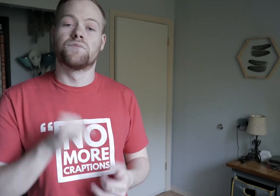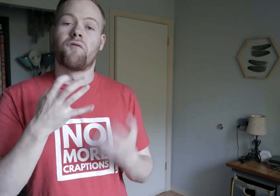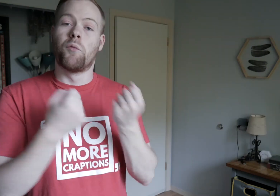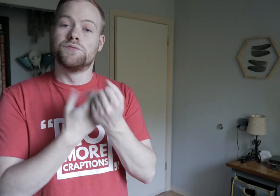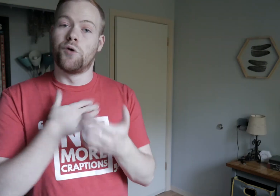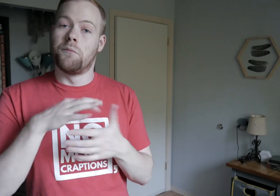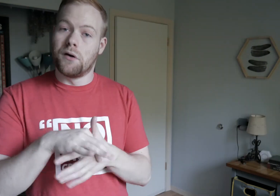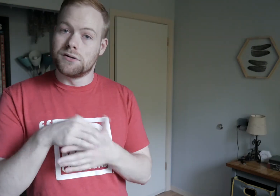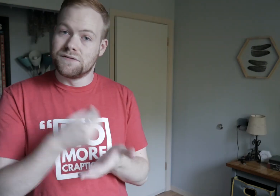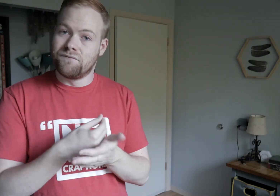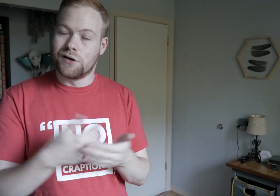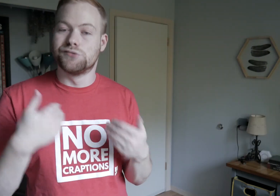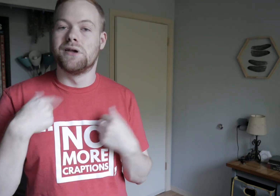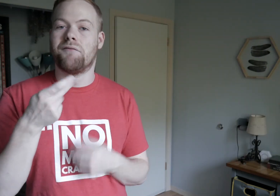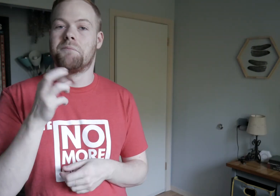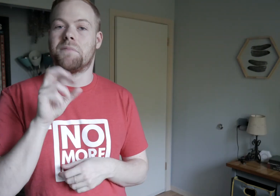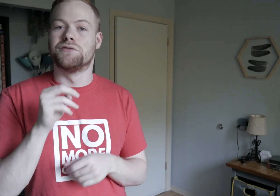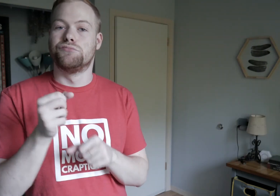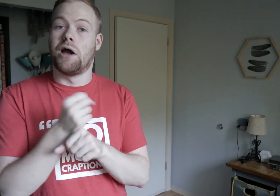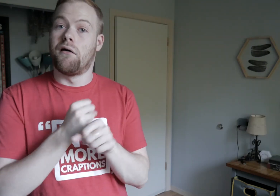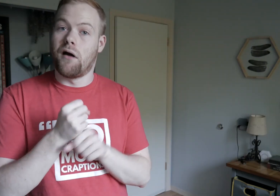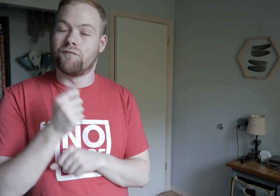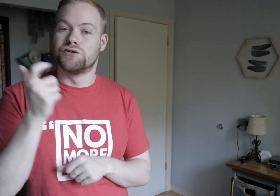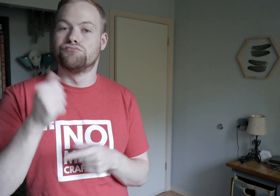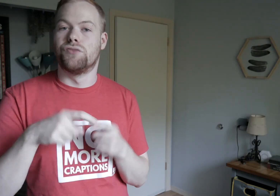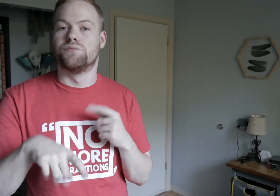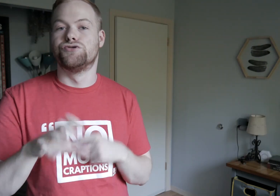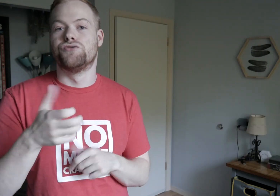If you want to support my content financially, I have Patreon and ko-fi. Subscribe to this channel.